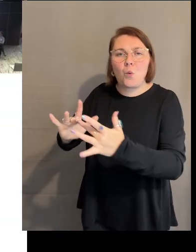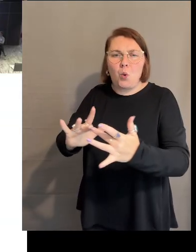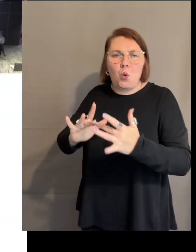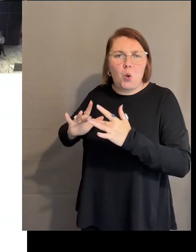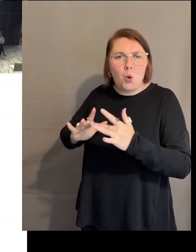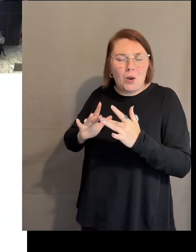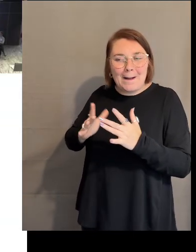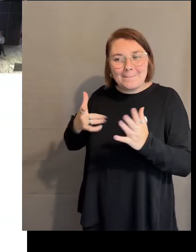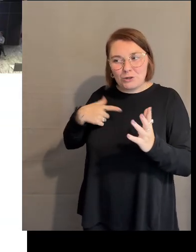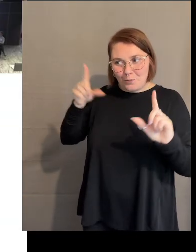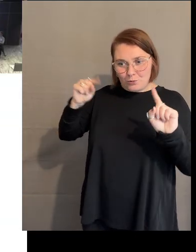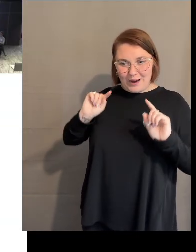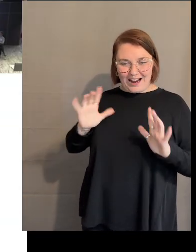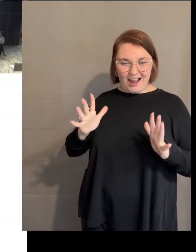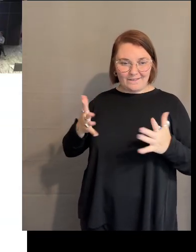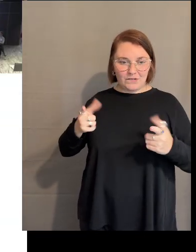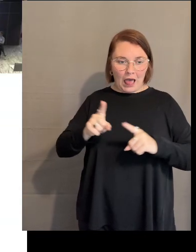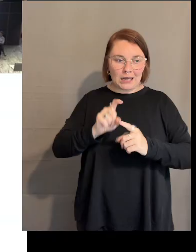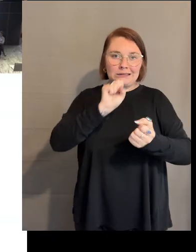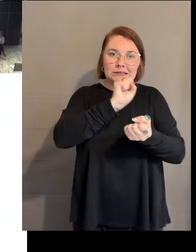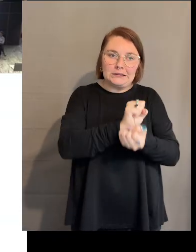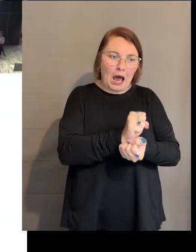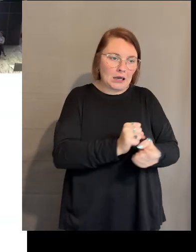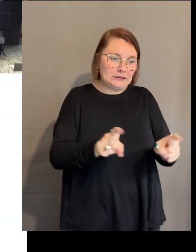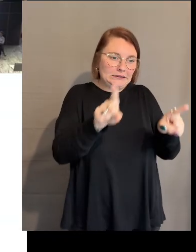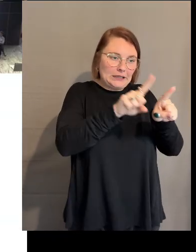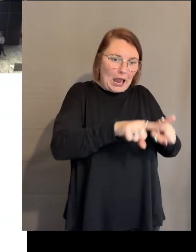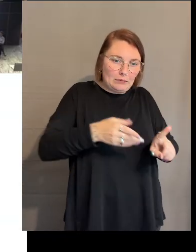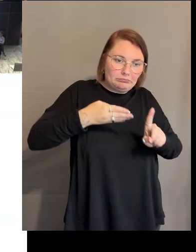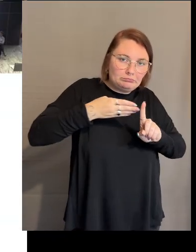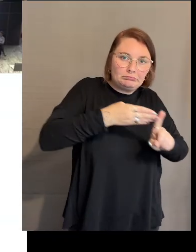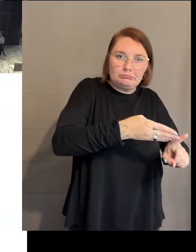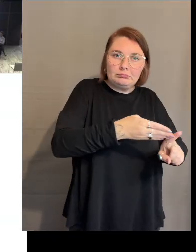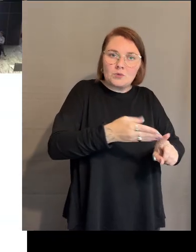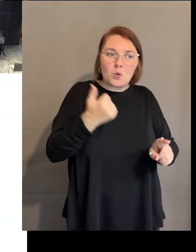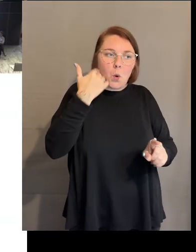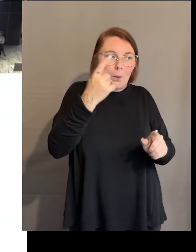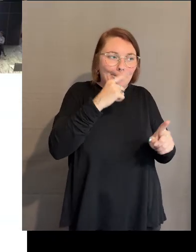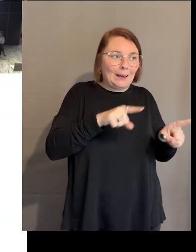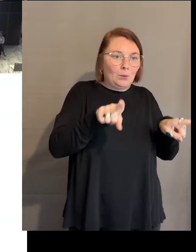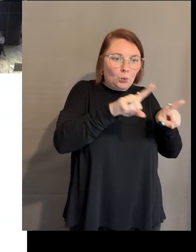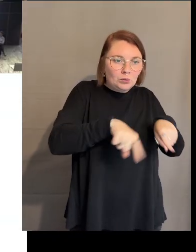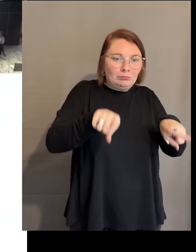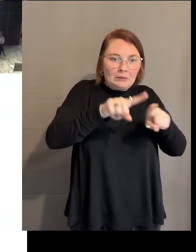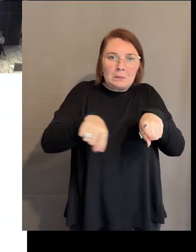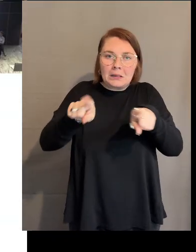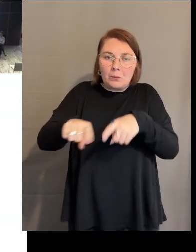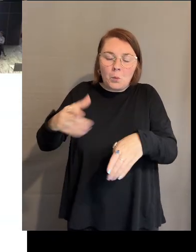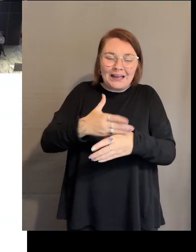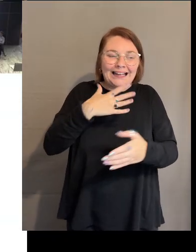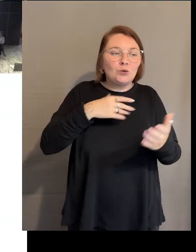the same habilitation like the people we always work with. So I think we need to really reach out into,